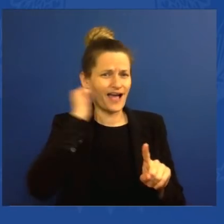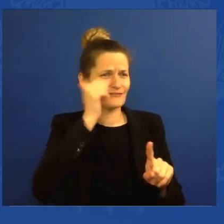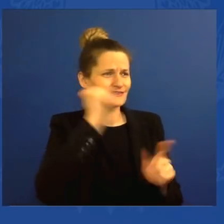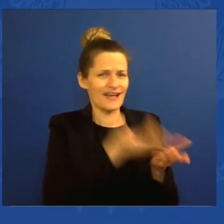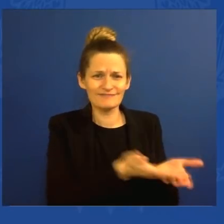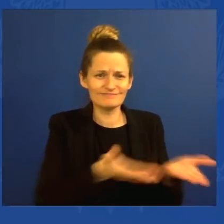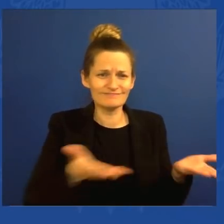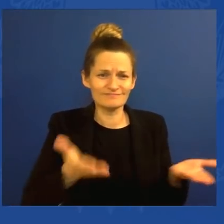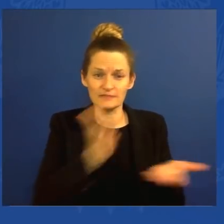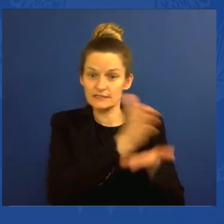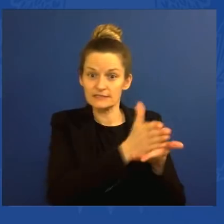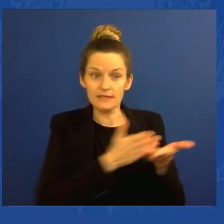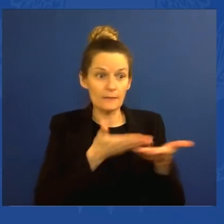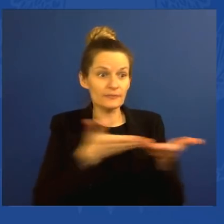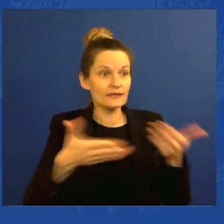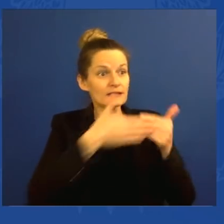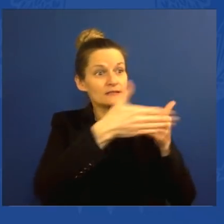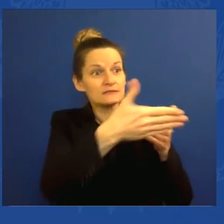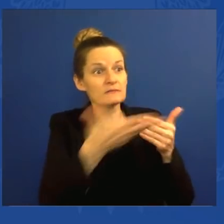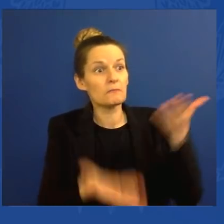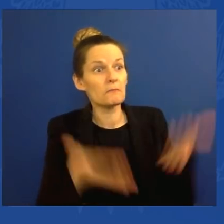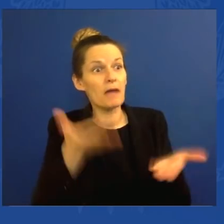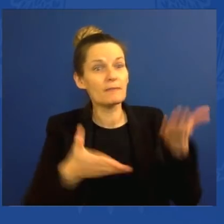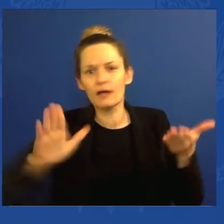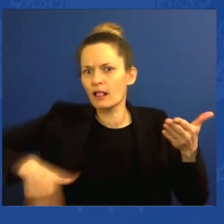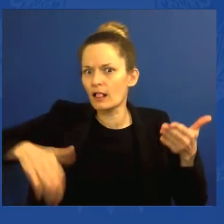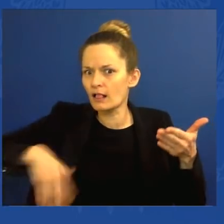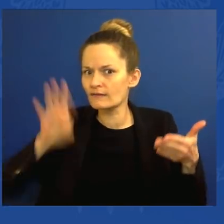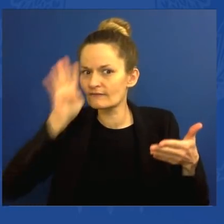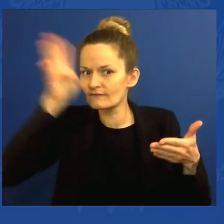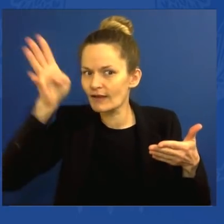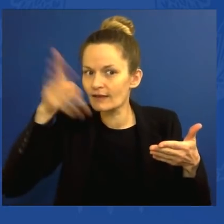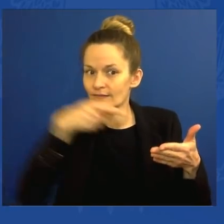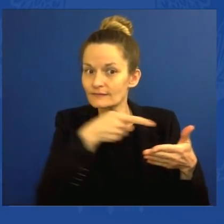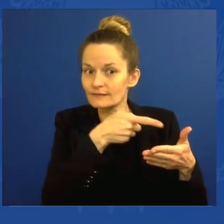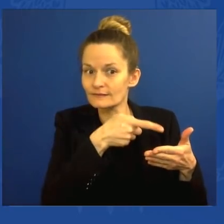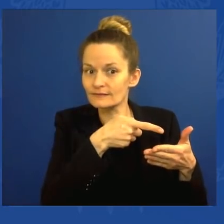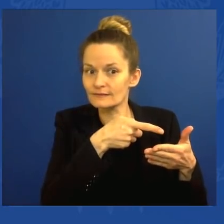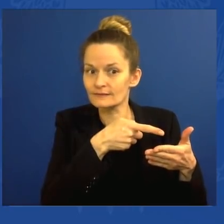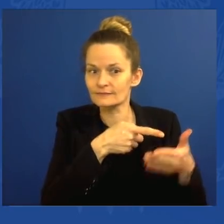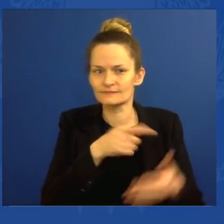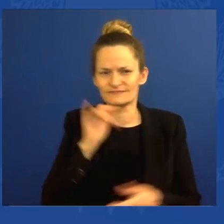in the United States of America. And over 30 years ago, America had 40 percent